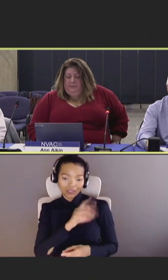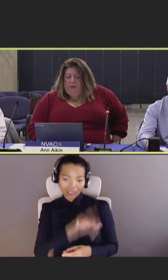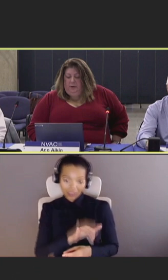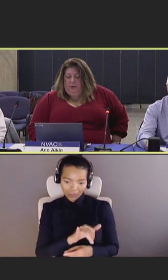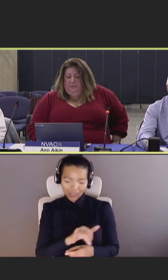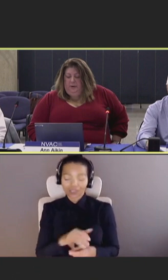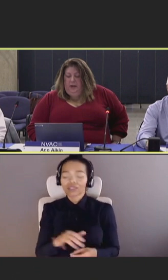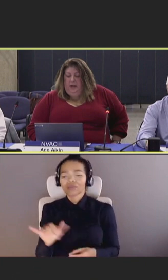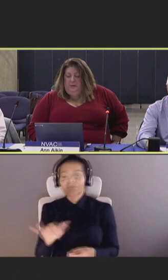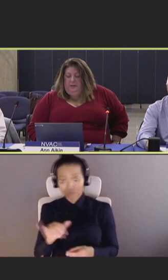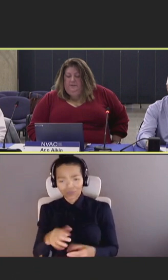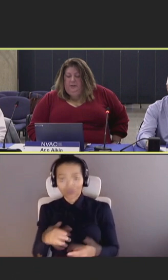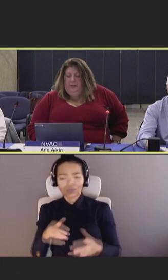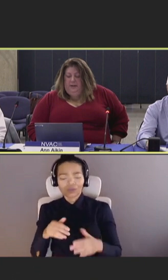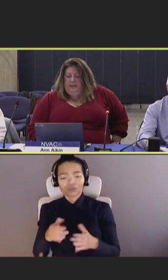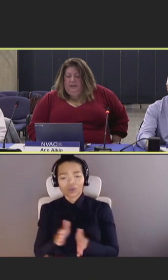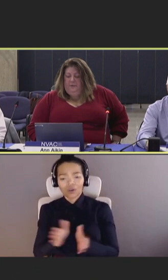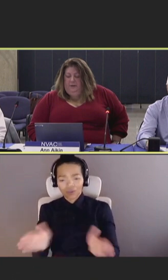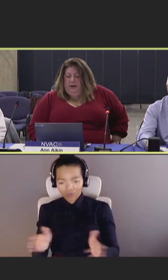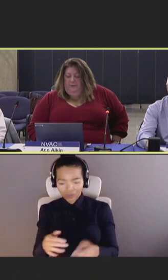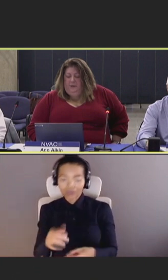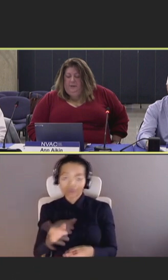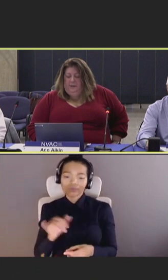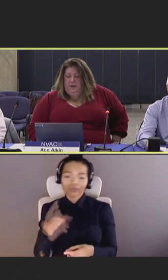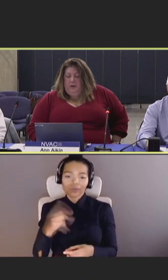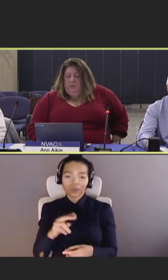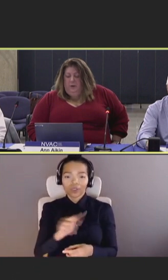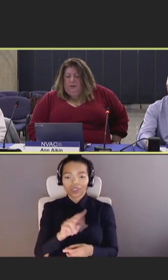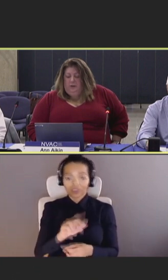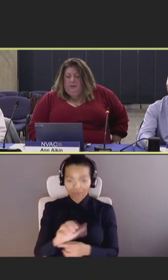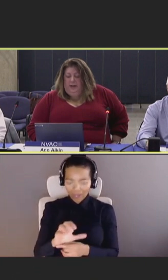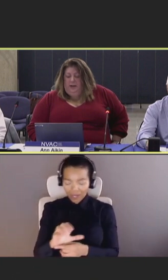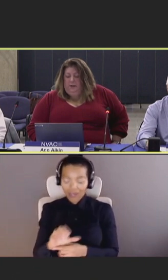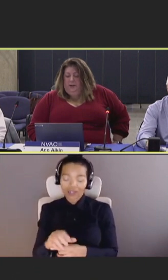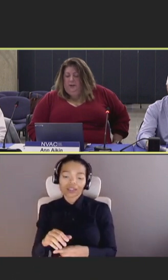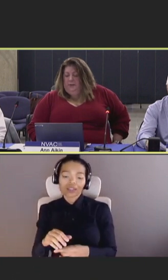Program. I want to officially thank them for their efforts. We also just hired a new Deputy